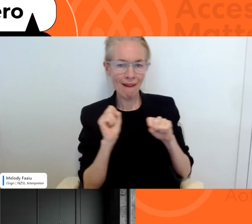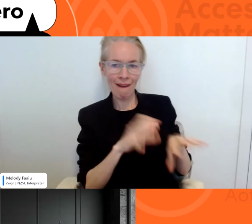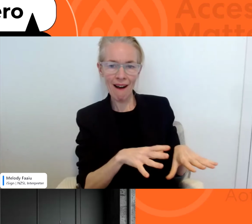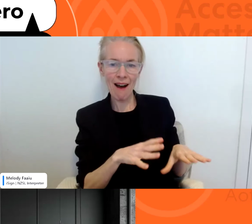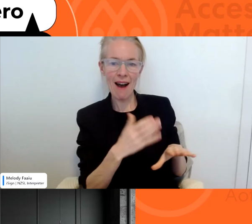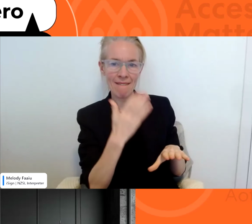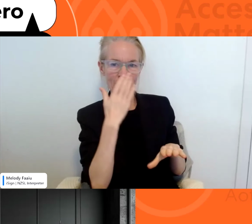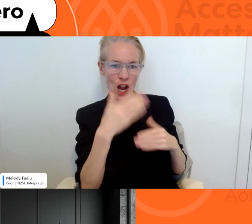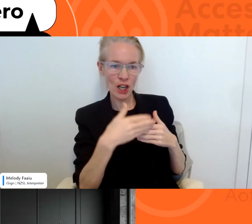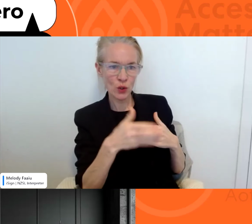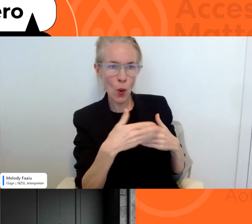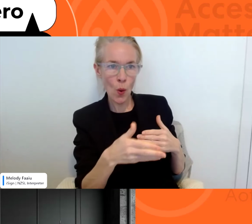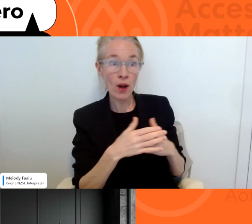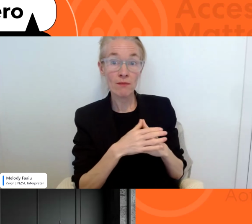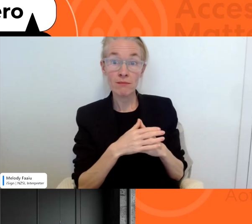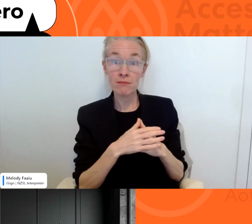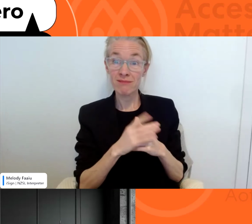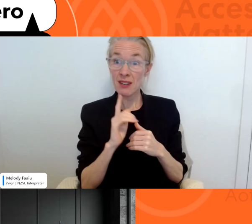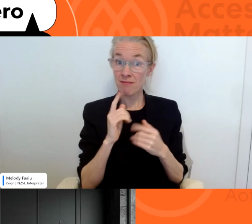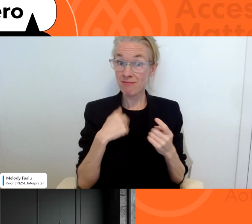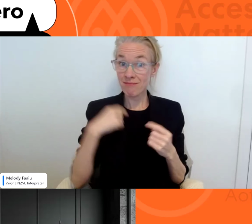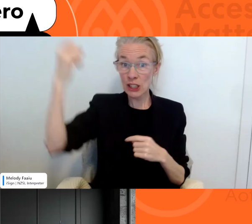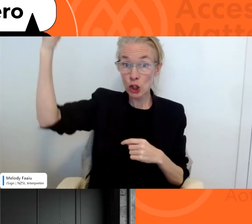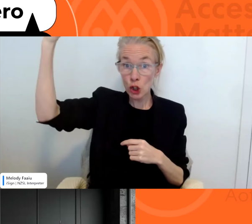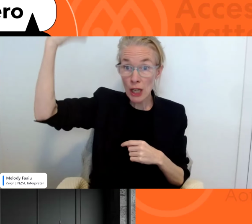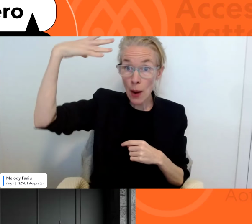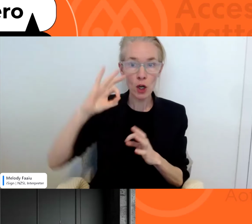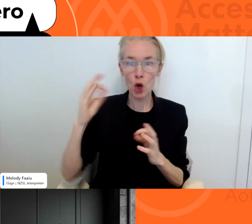I must crawl on the floor. That's my daily routine. I get up in the